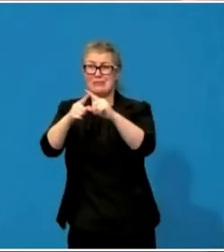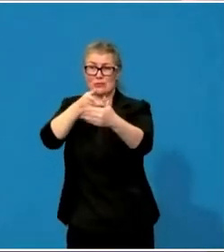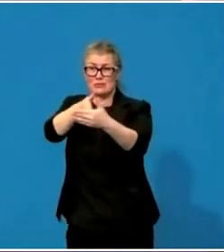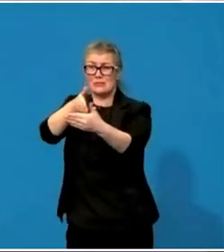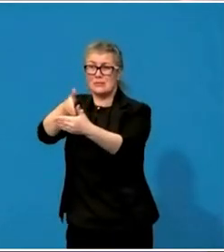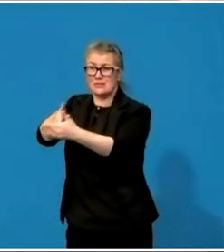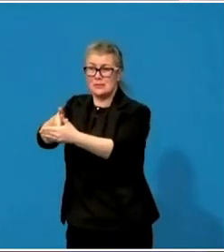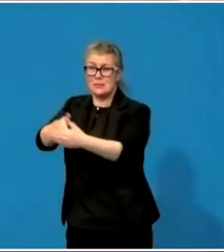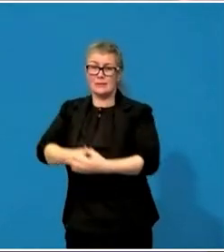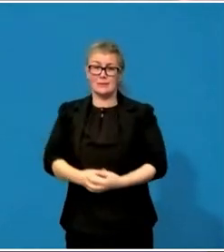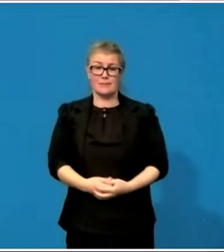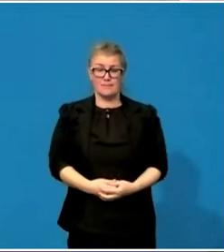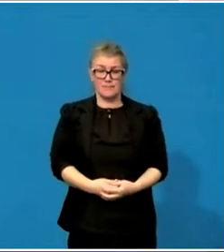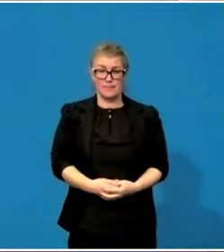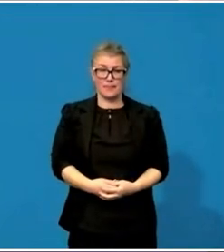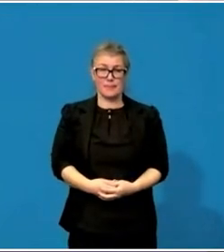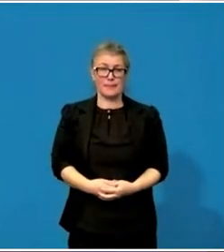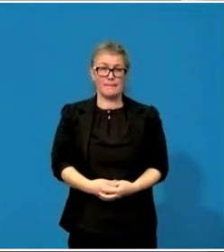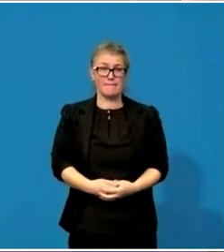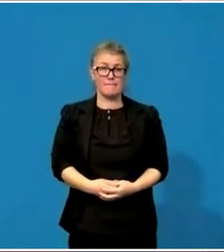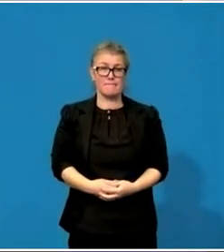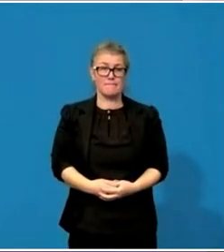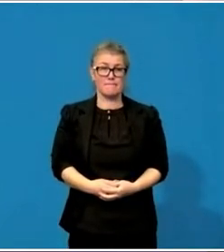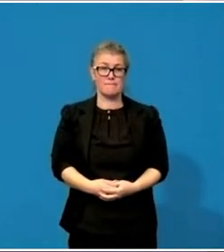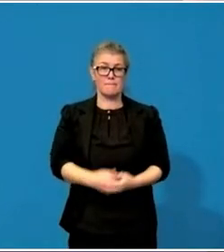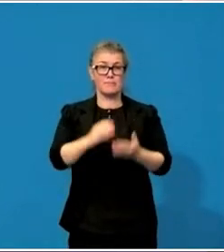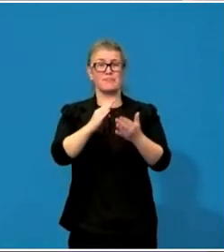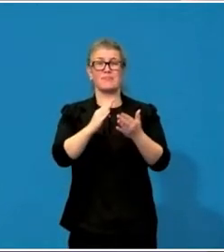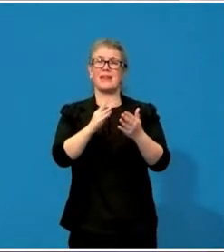The term "humbug" is used in these communities to describe a person demanding